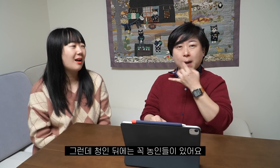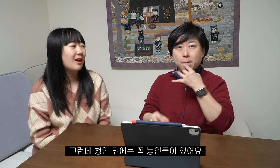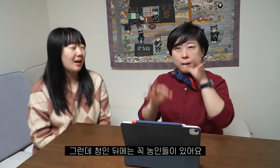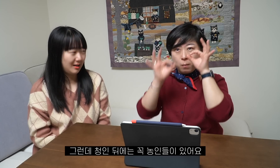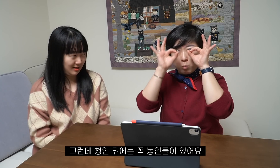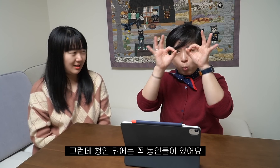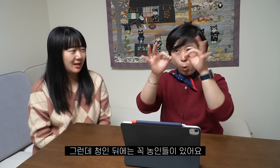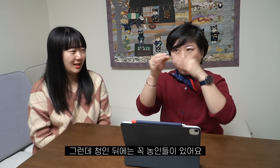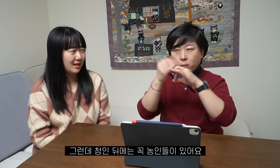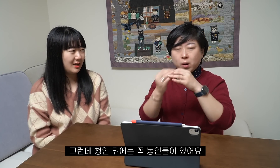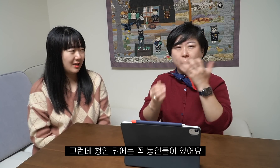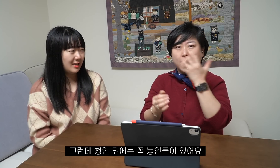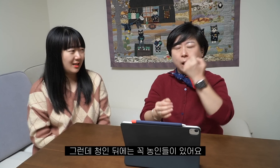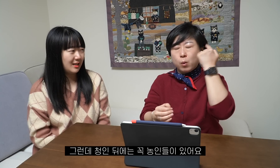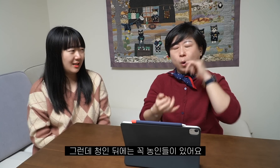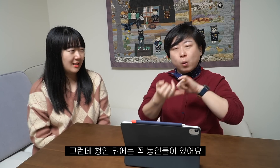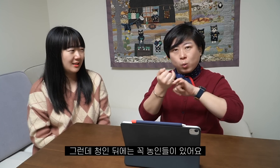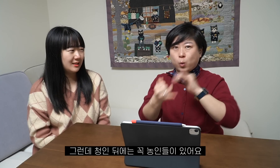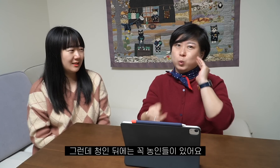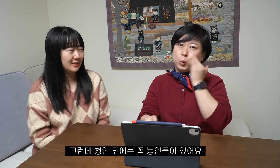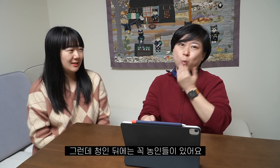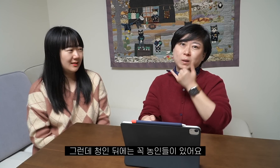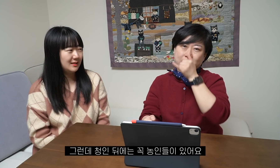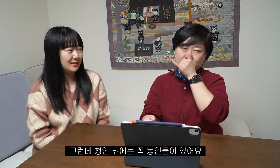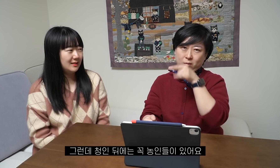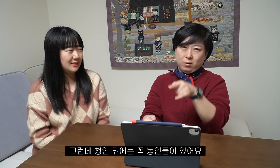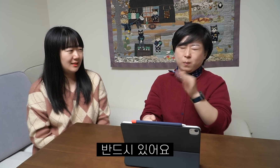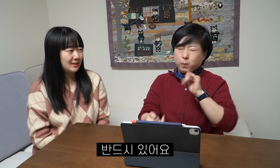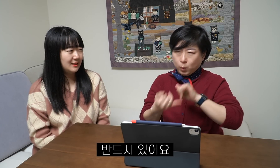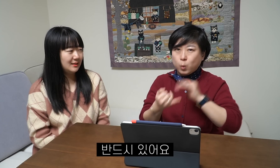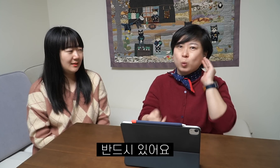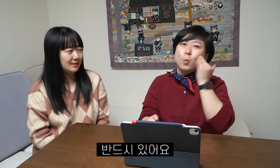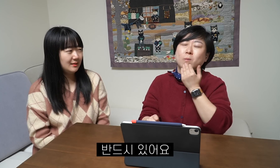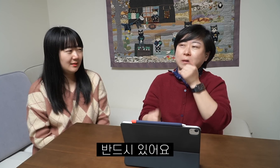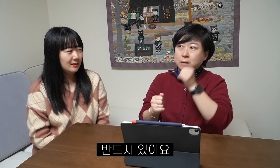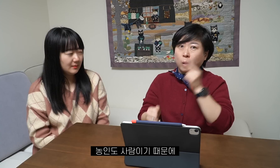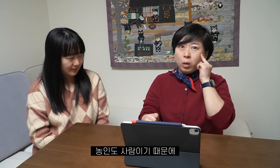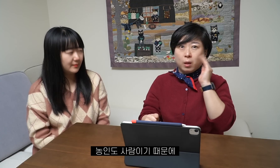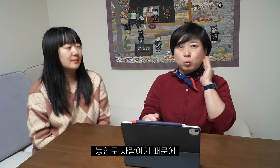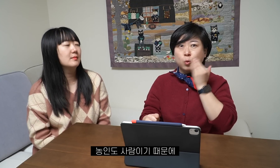But behind hearing people, there are always deaf people. surely there is Deaf people are human too,